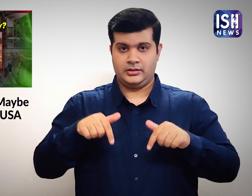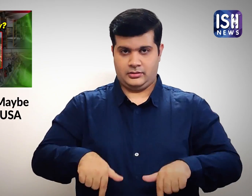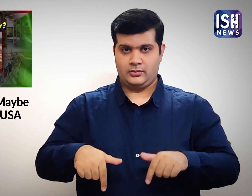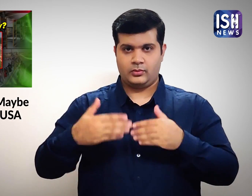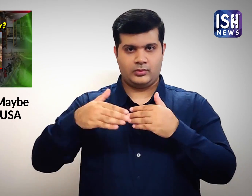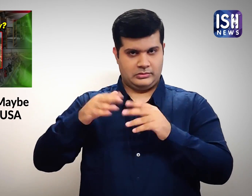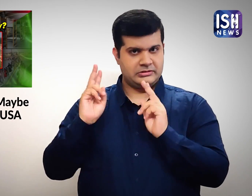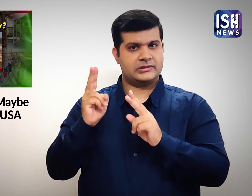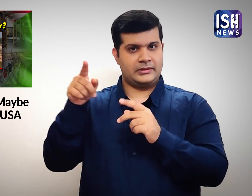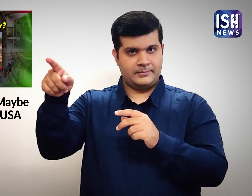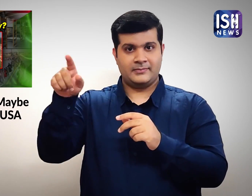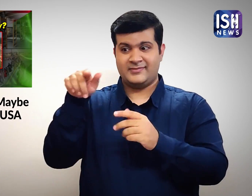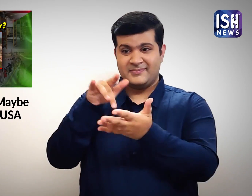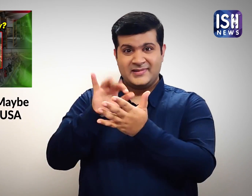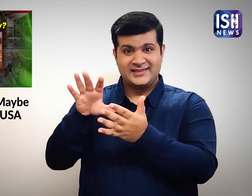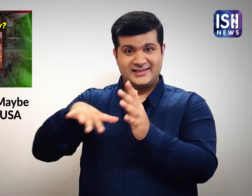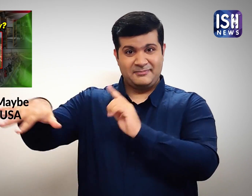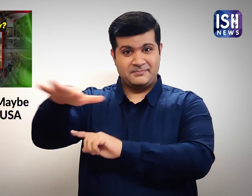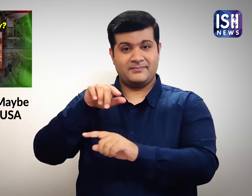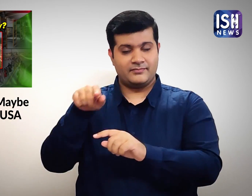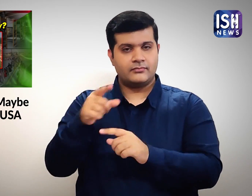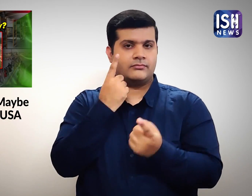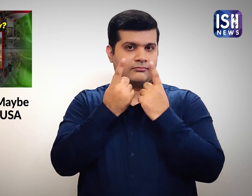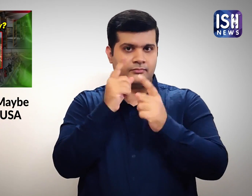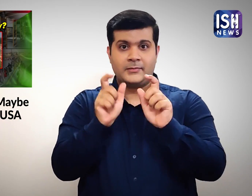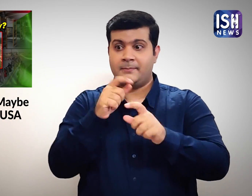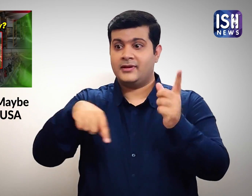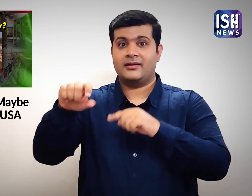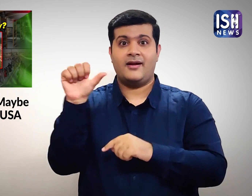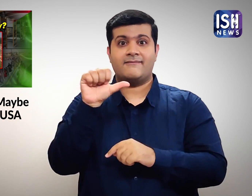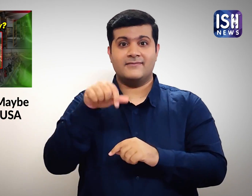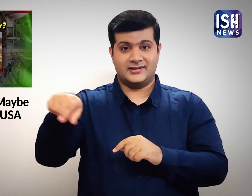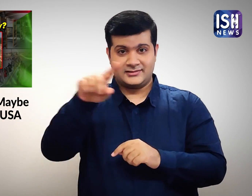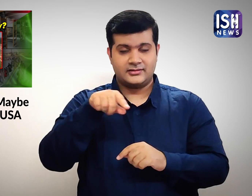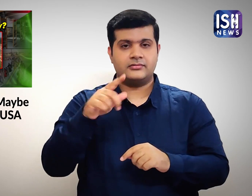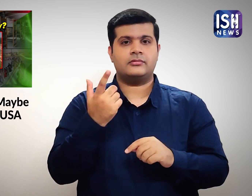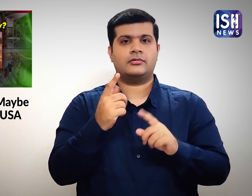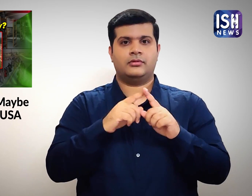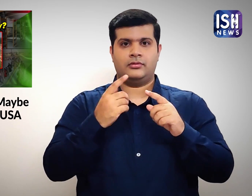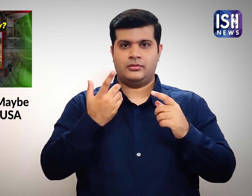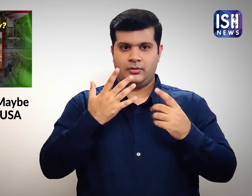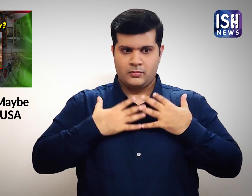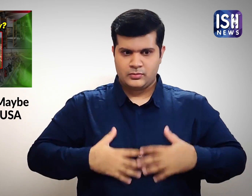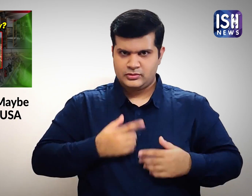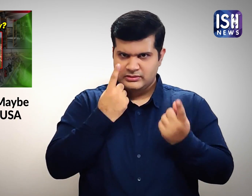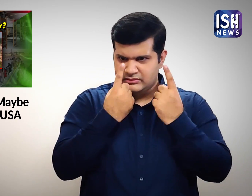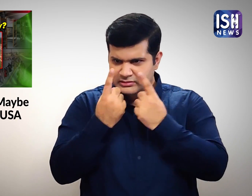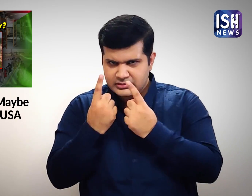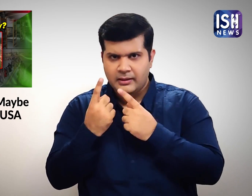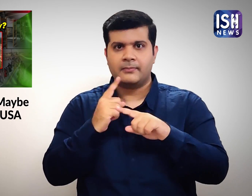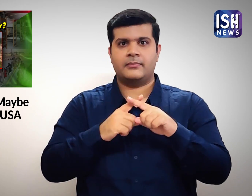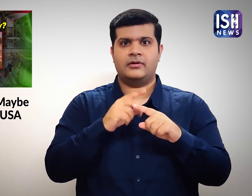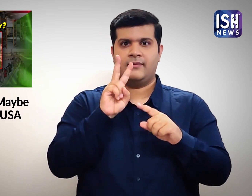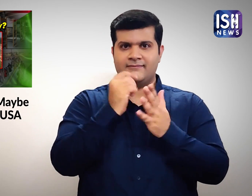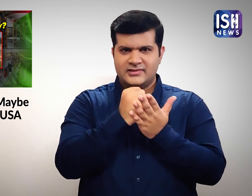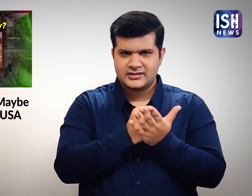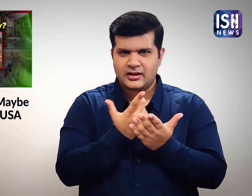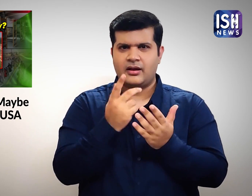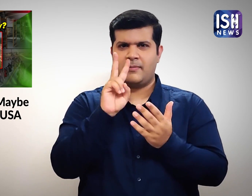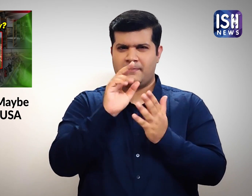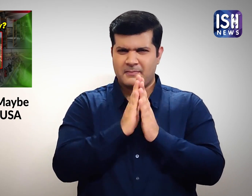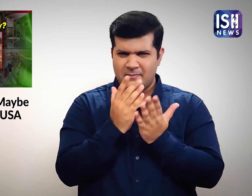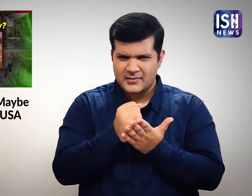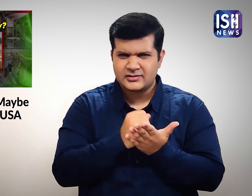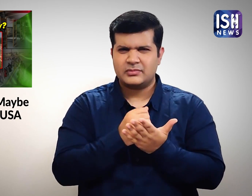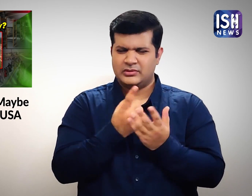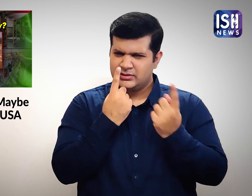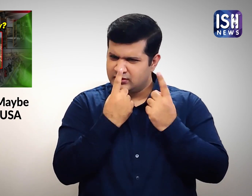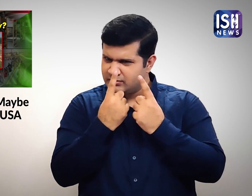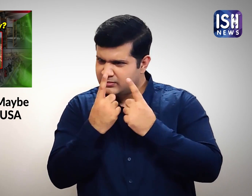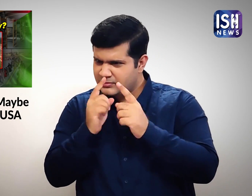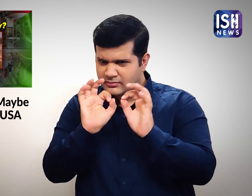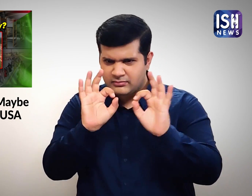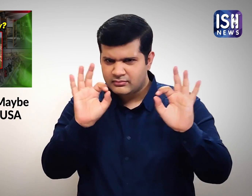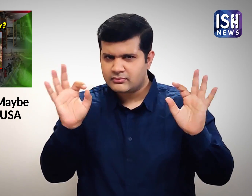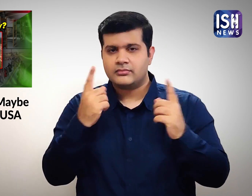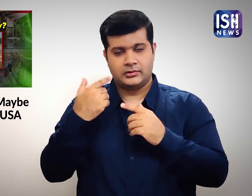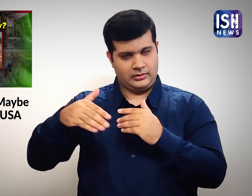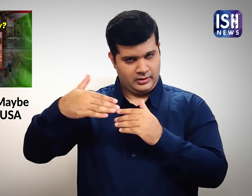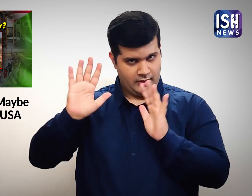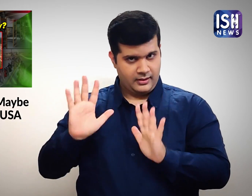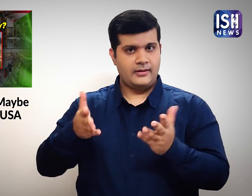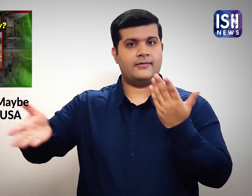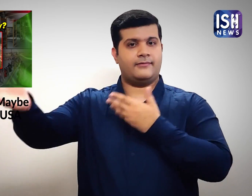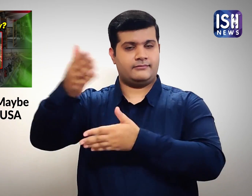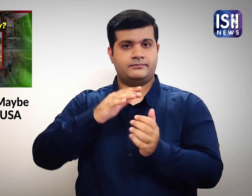The refugees are currently undergoing security screening.